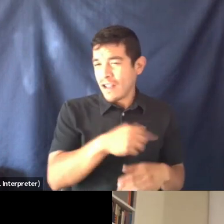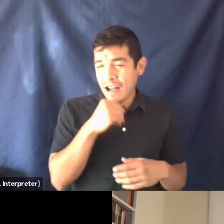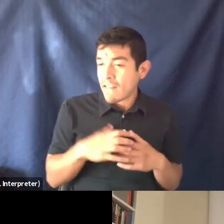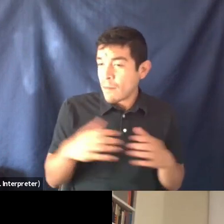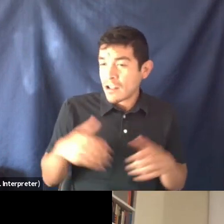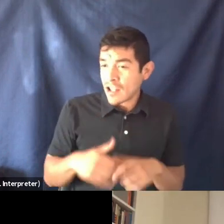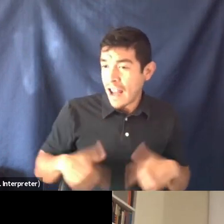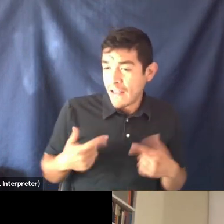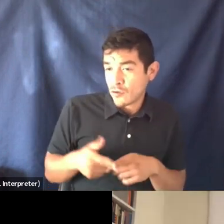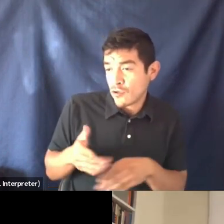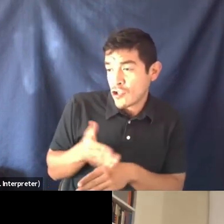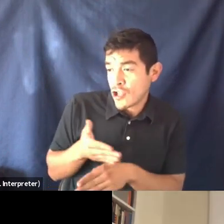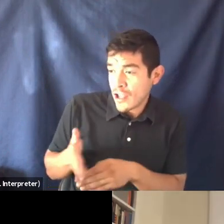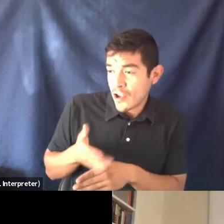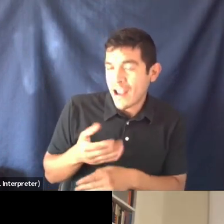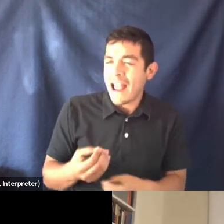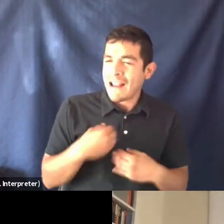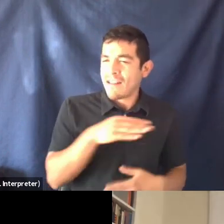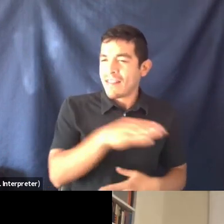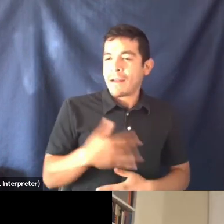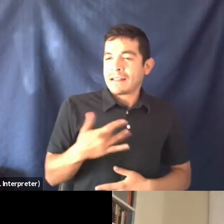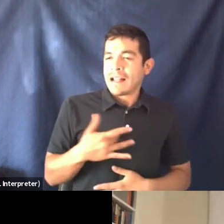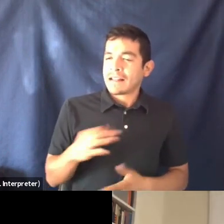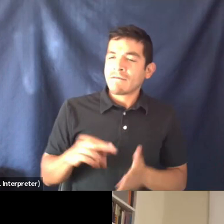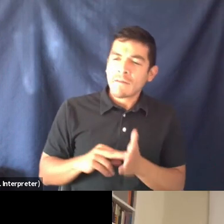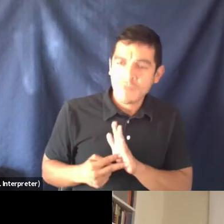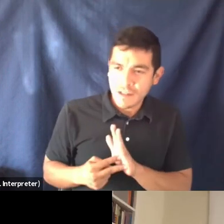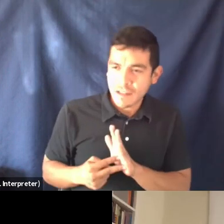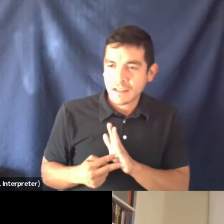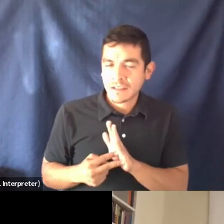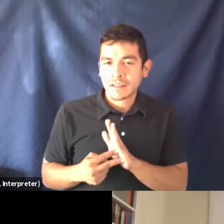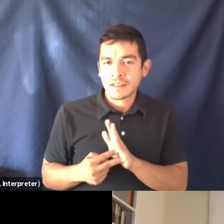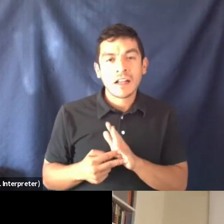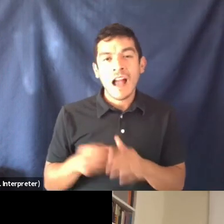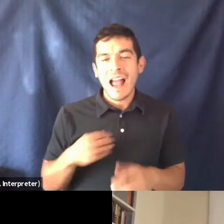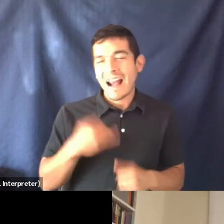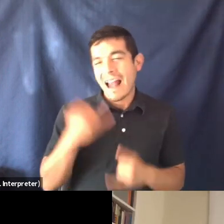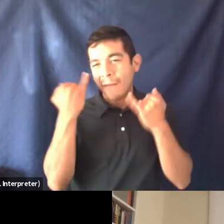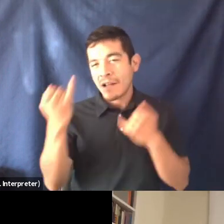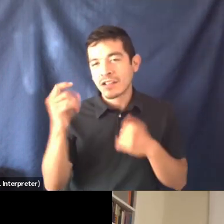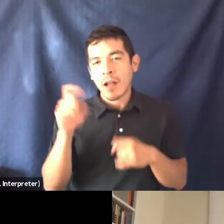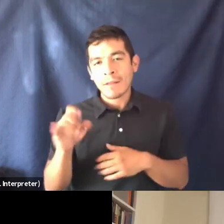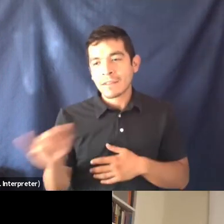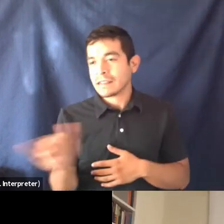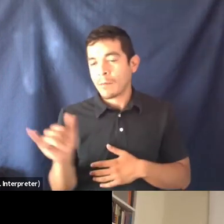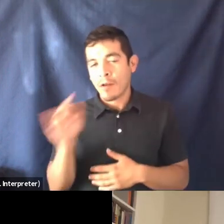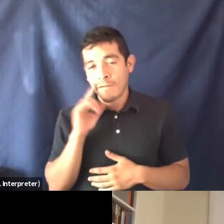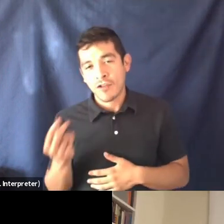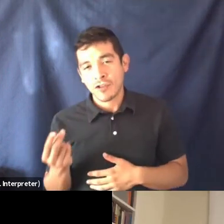and meaning and purpose on a very visceral level. And, I imagine it must be similar for Zeytin and Nazar.